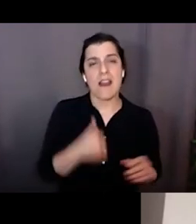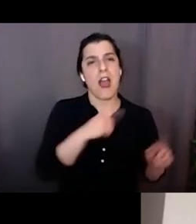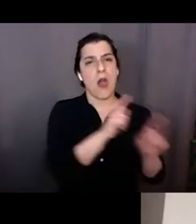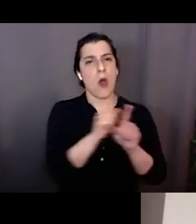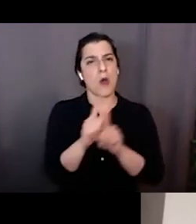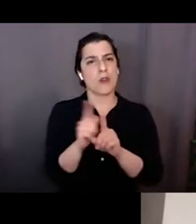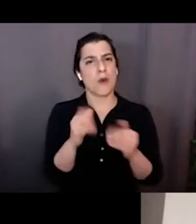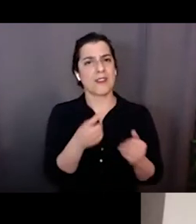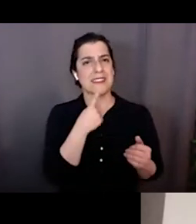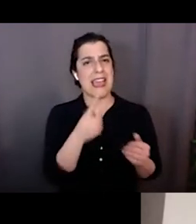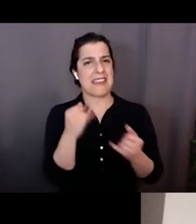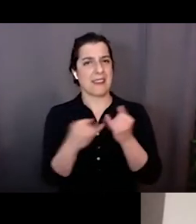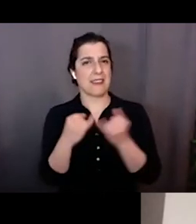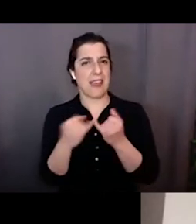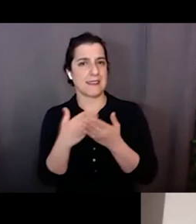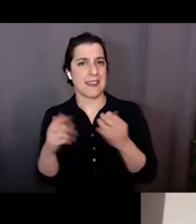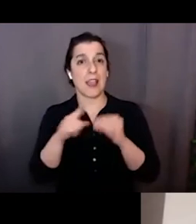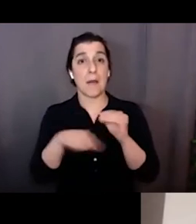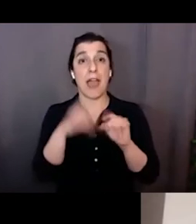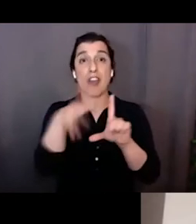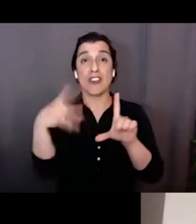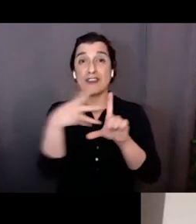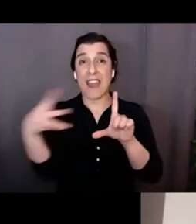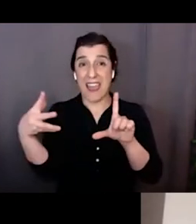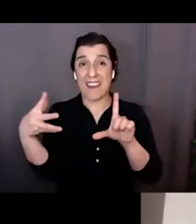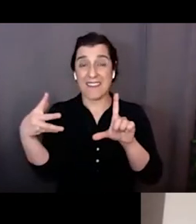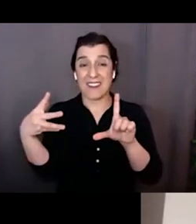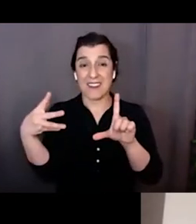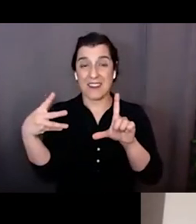graphs that governor Cuomo has been sharing. A lot of like use outlet has been sharing.